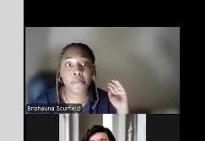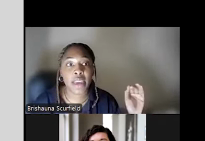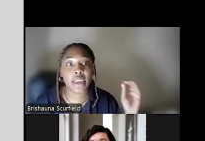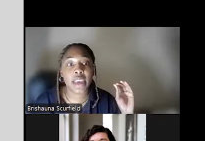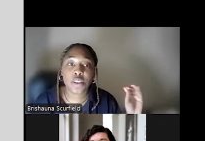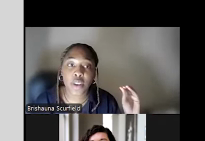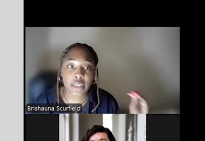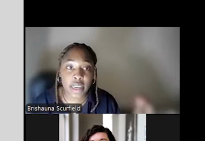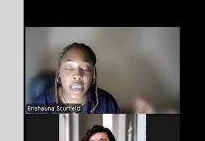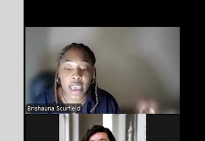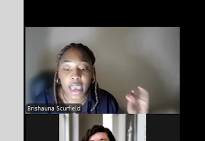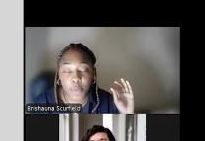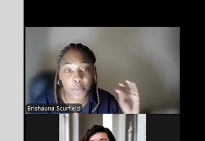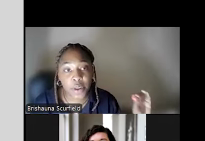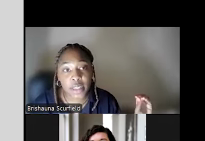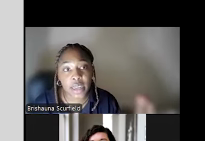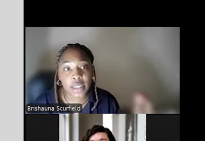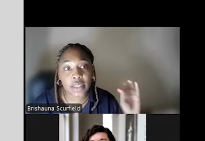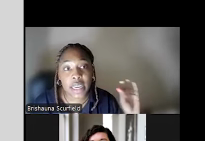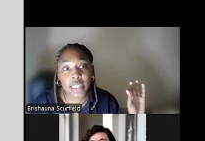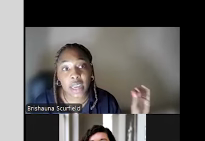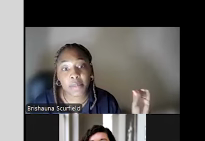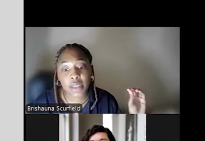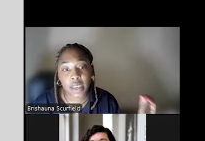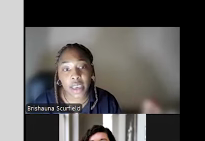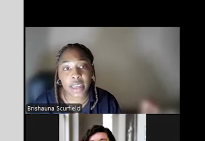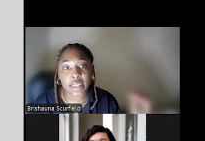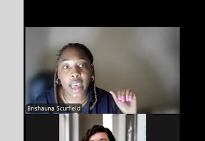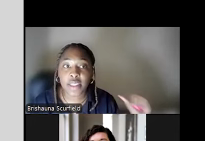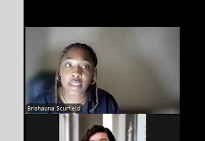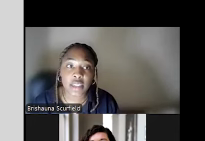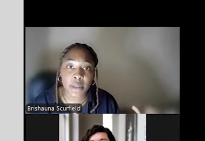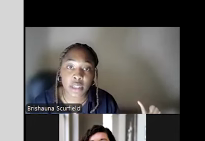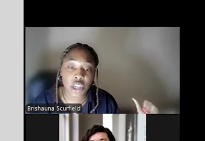made incorrectly. And what we're going to take a take the time to look at is how the accessibility